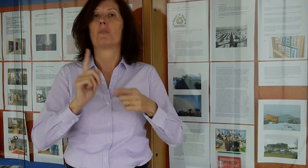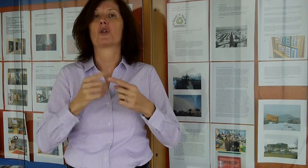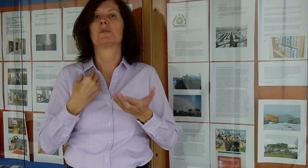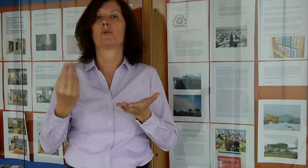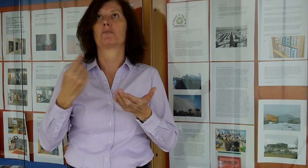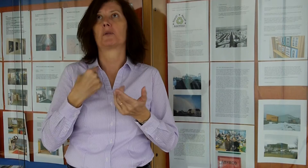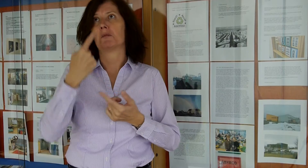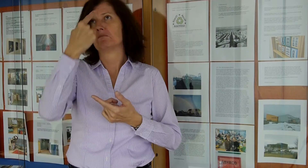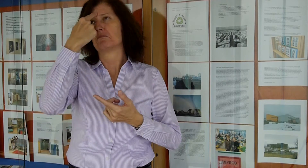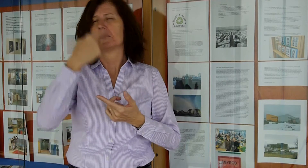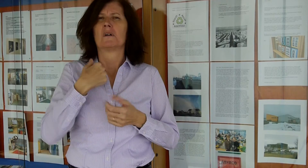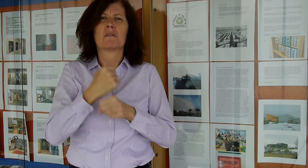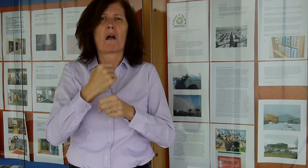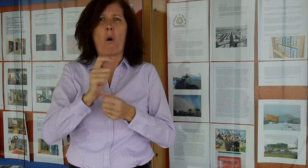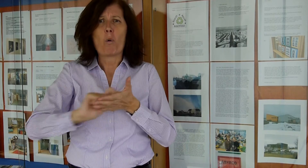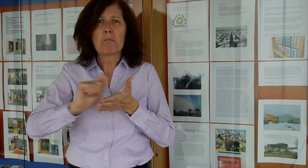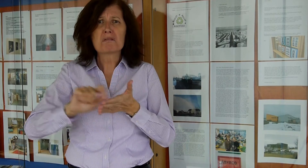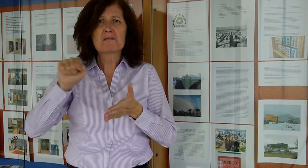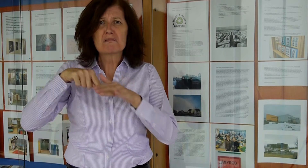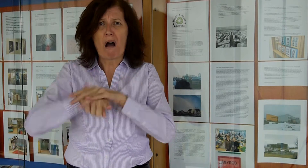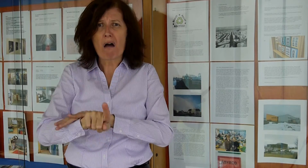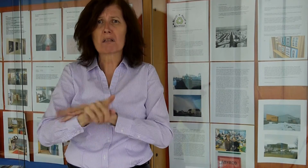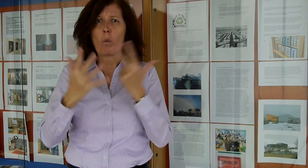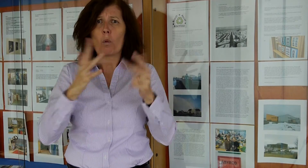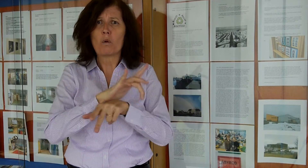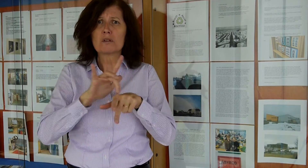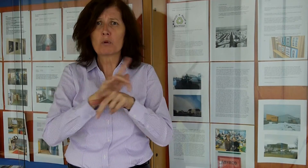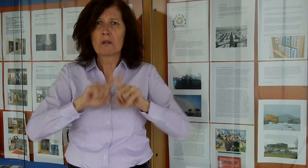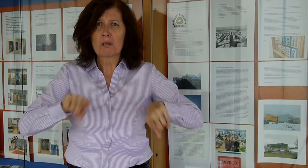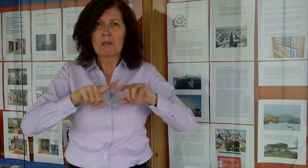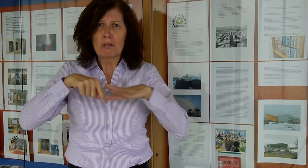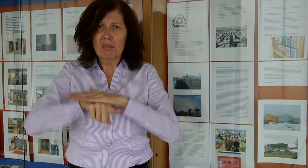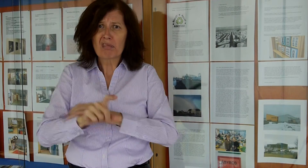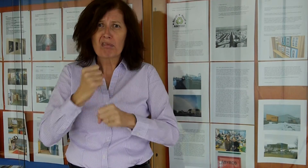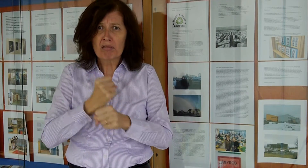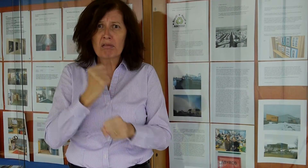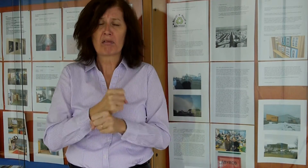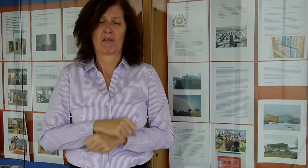Then again I started to think that I would work in an office for eight hours doing the same job, every day.